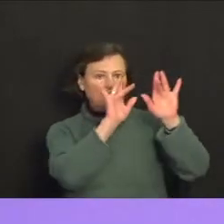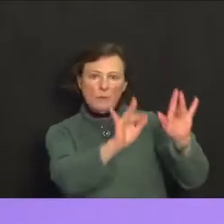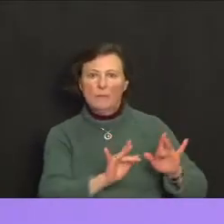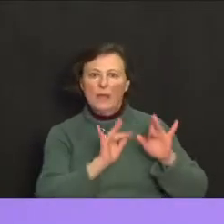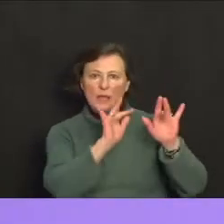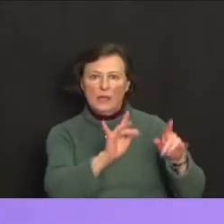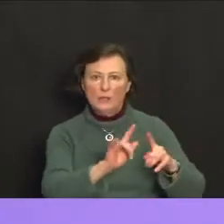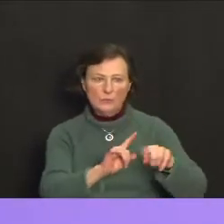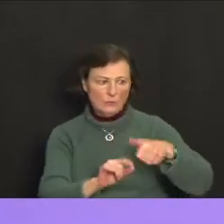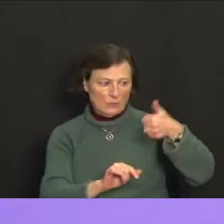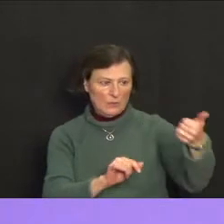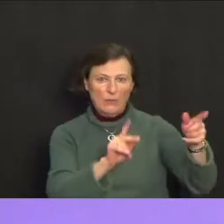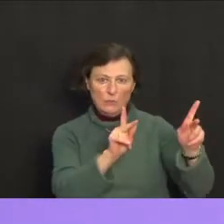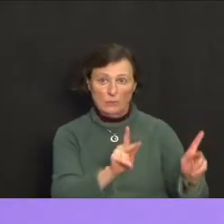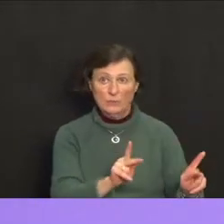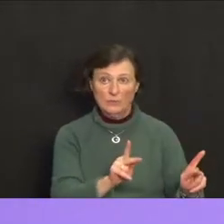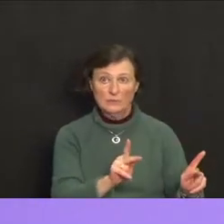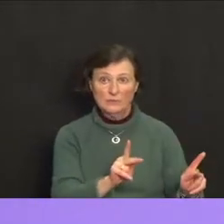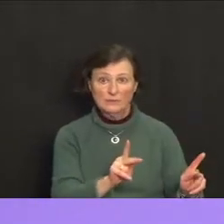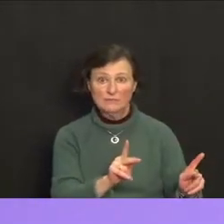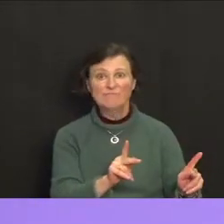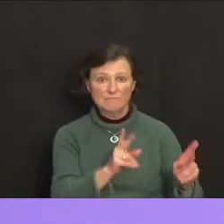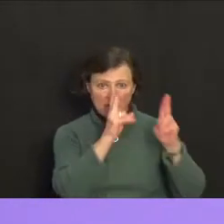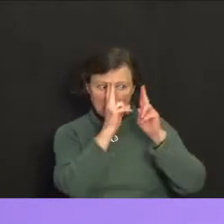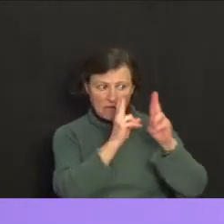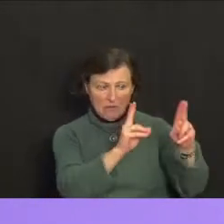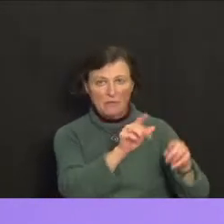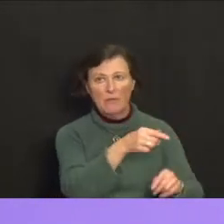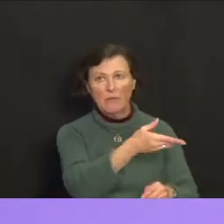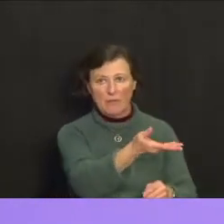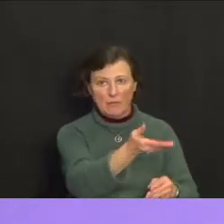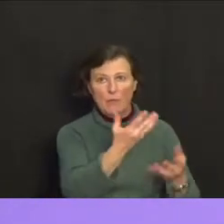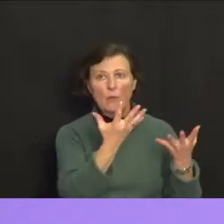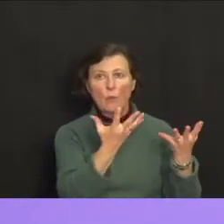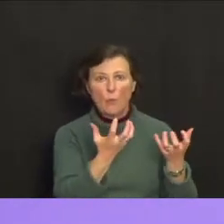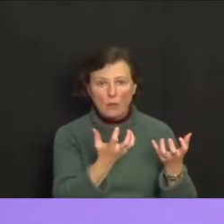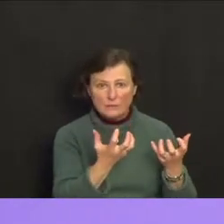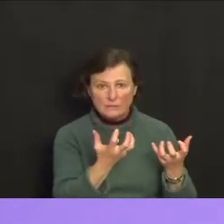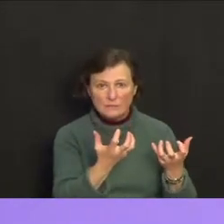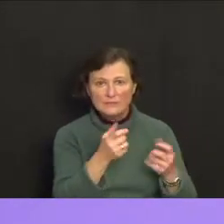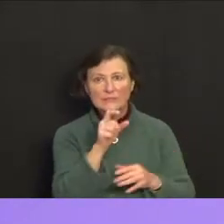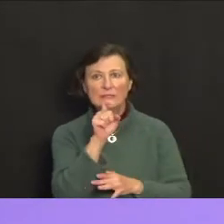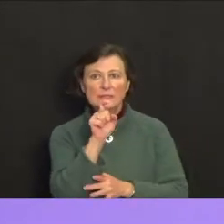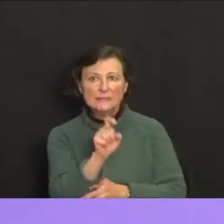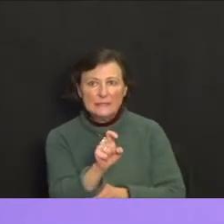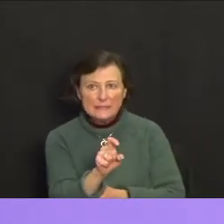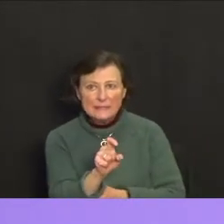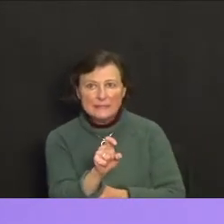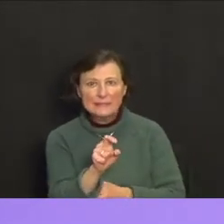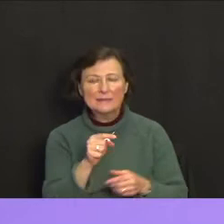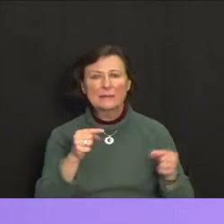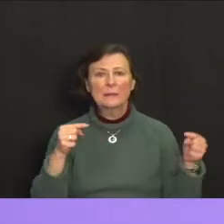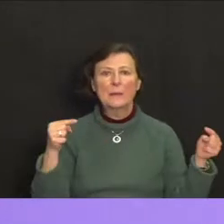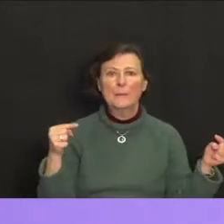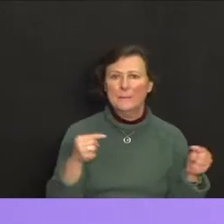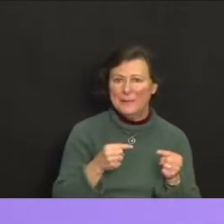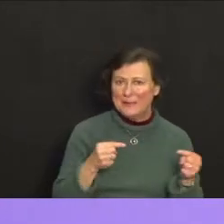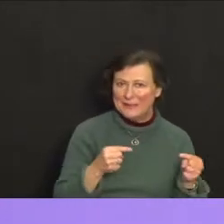acknowledging their wants, needs, and pain, and wishing them peace.